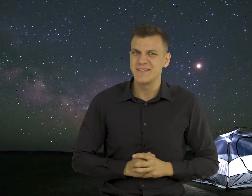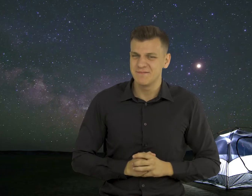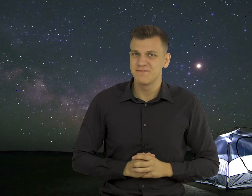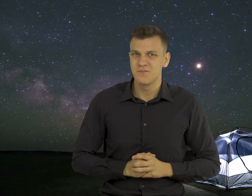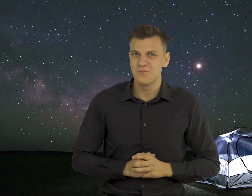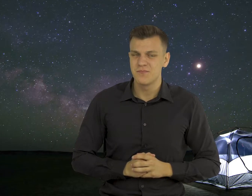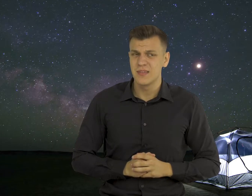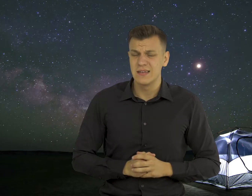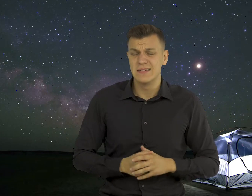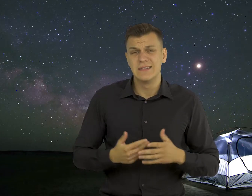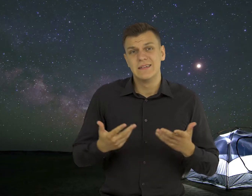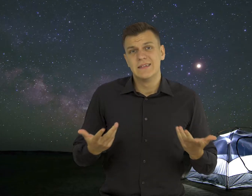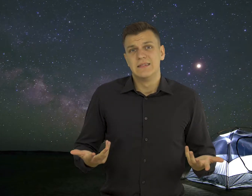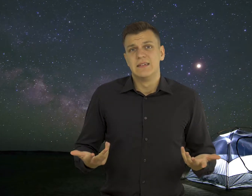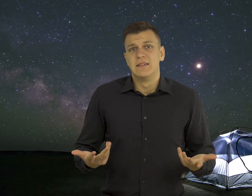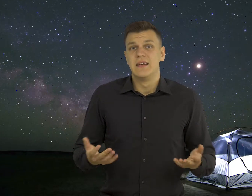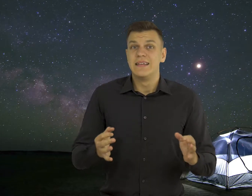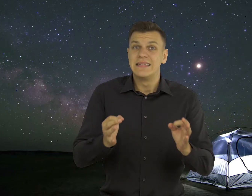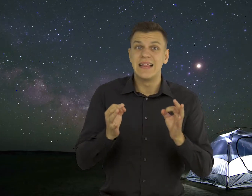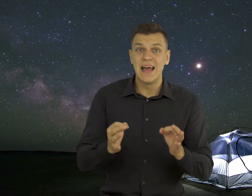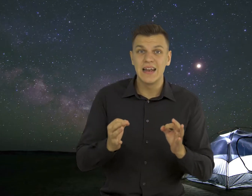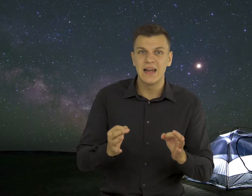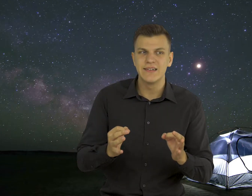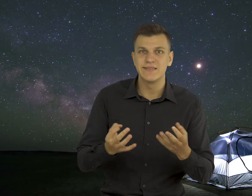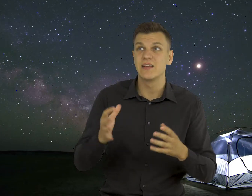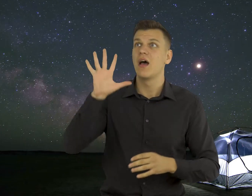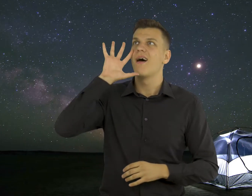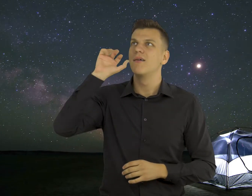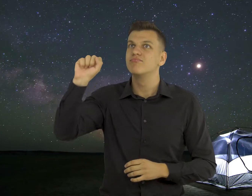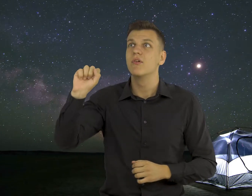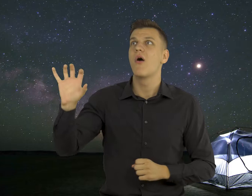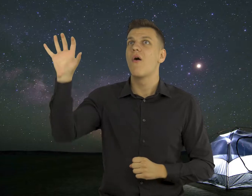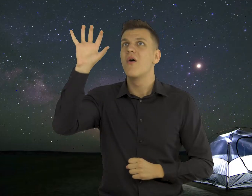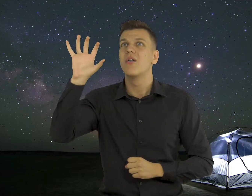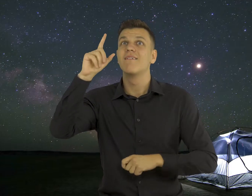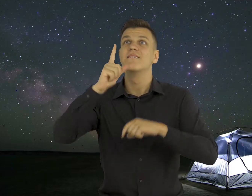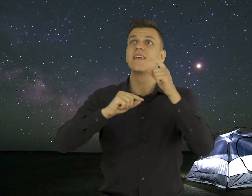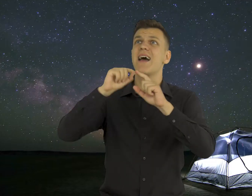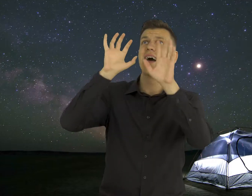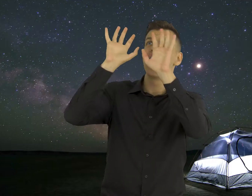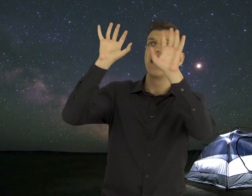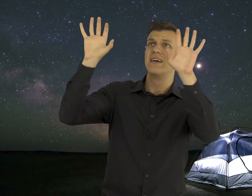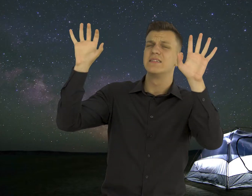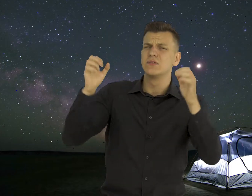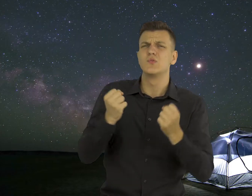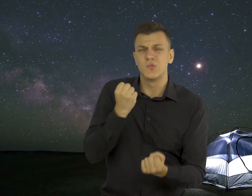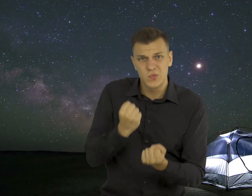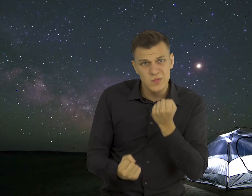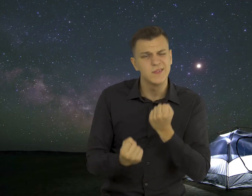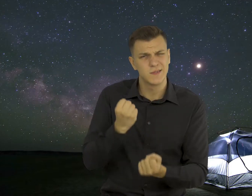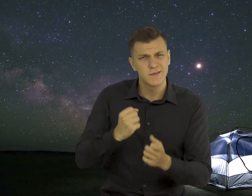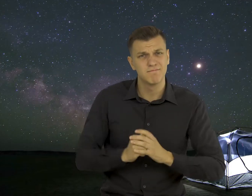Unfortunately, it is getting harder and harder to see a sky full of stars.